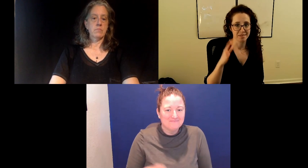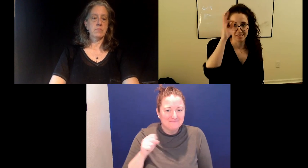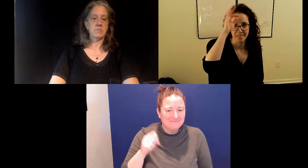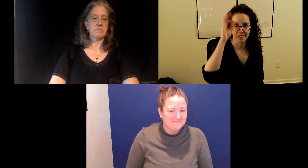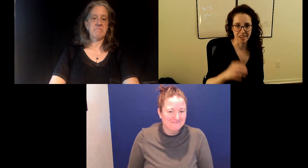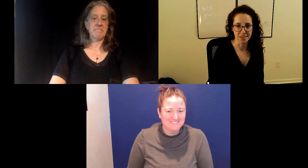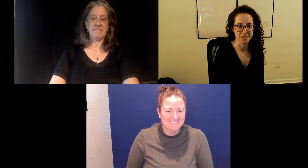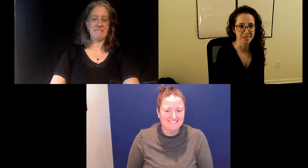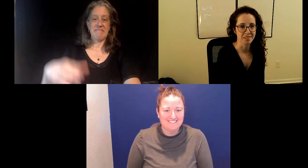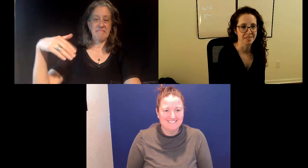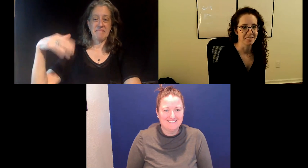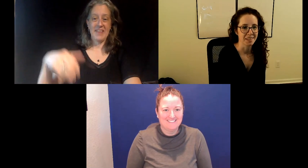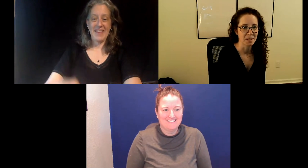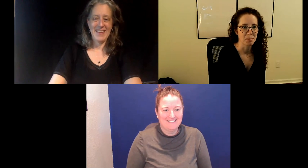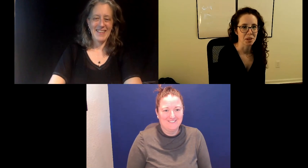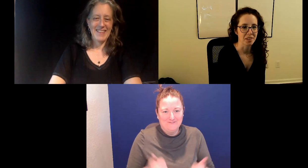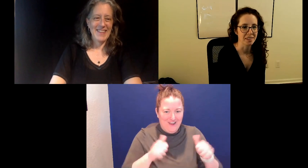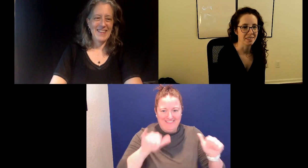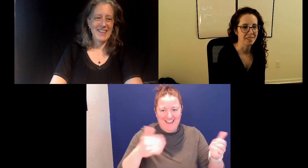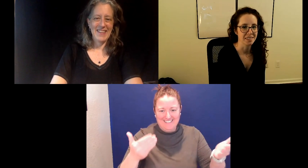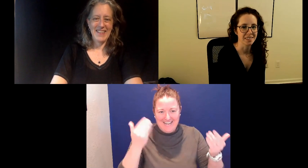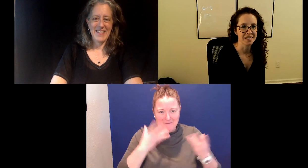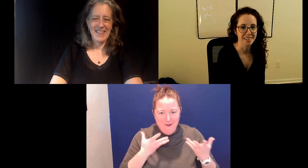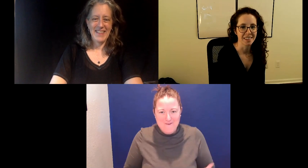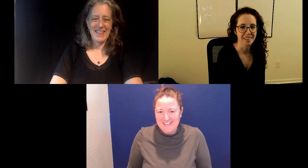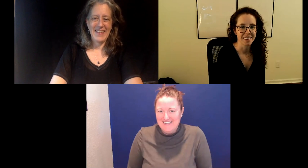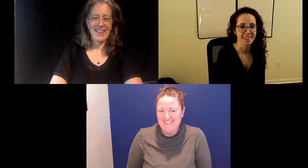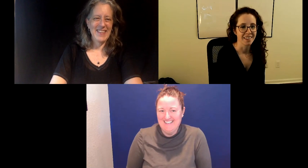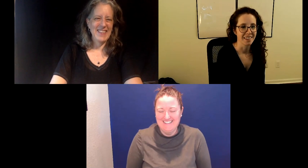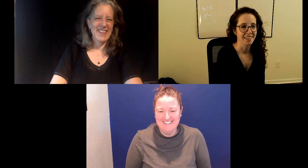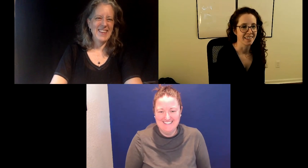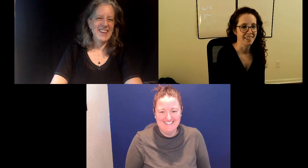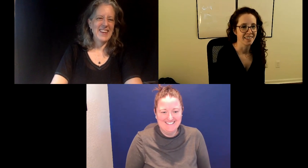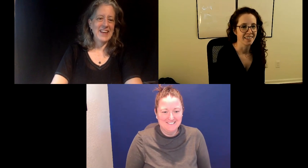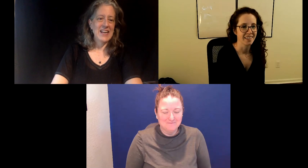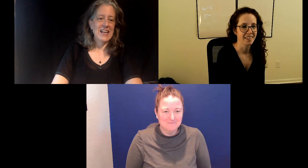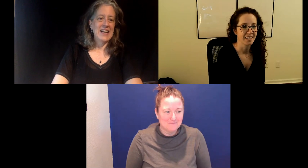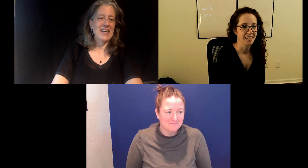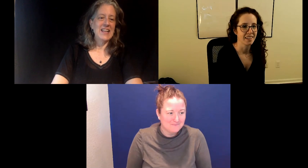right setting and then you can possibly point to i did not know that one i mean if you do let me know